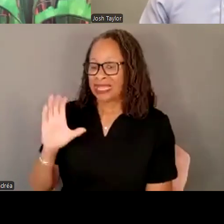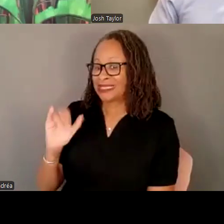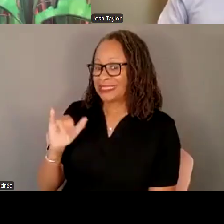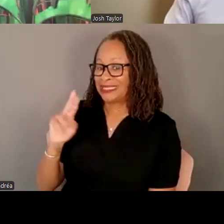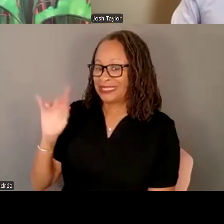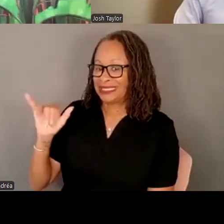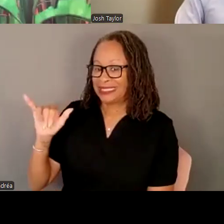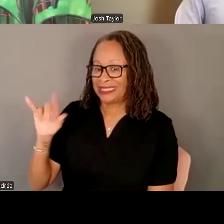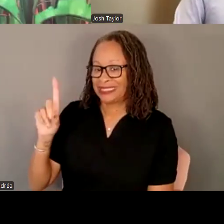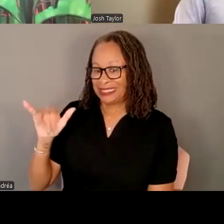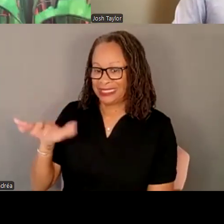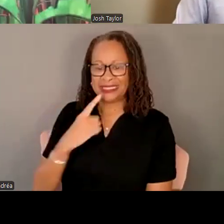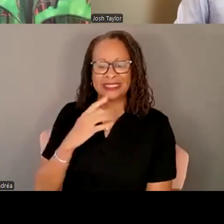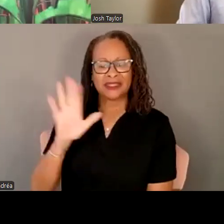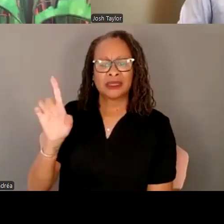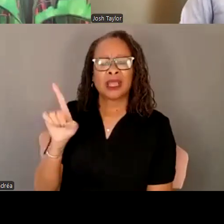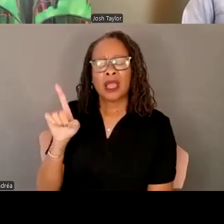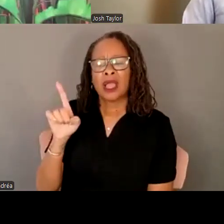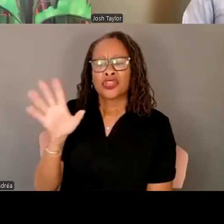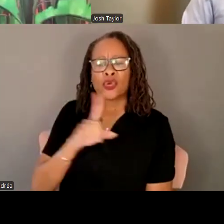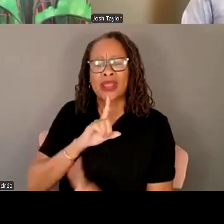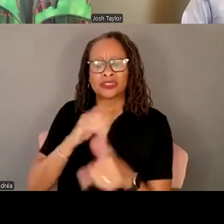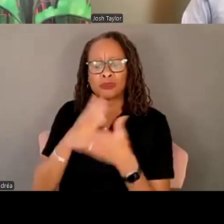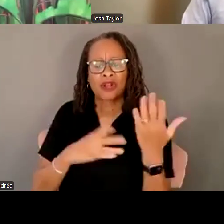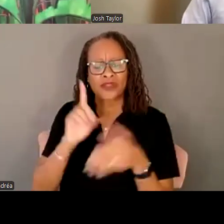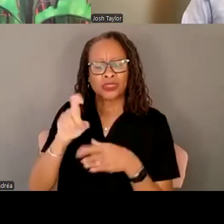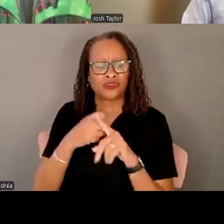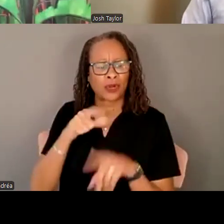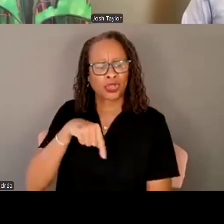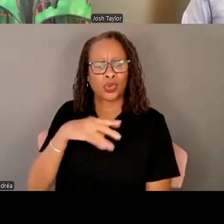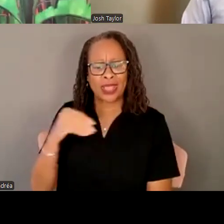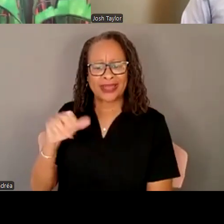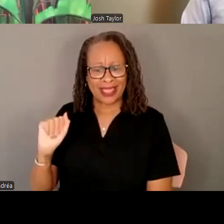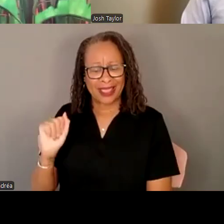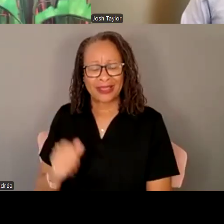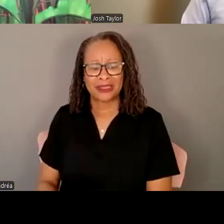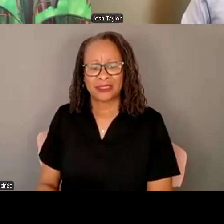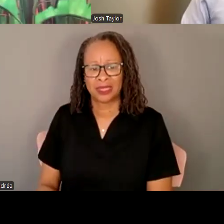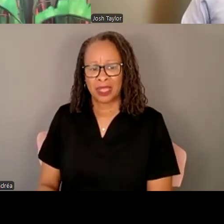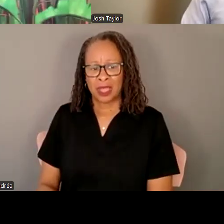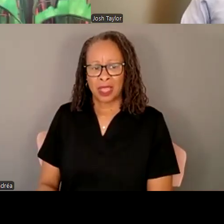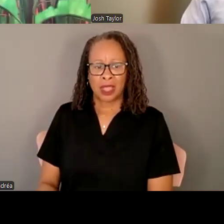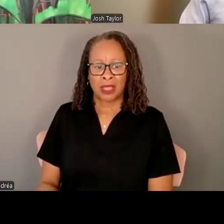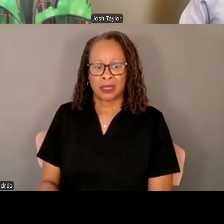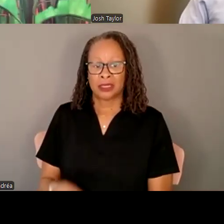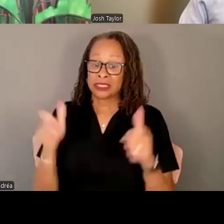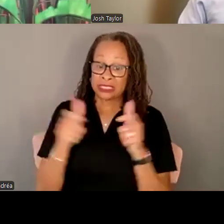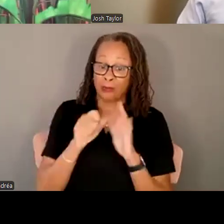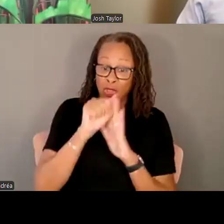to a question we have in the Q&A, which is about some smaller states, smaller communities don't have the quantity